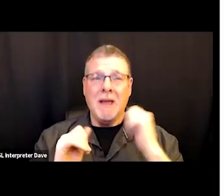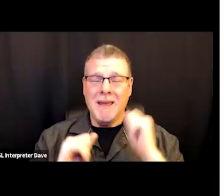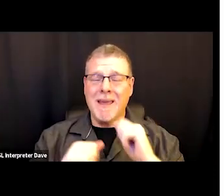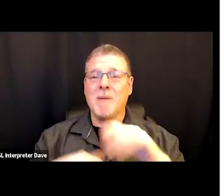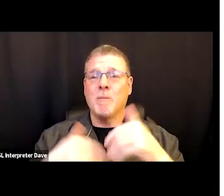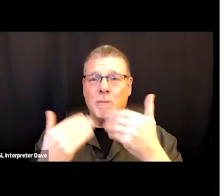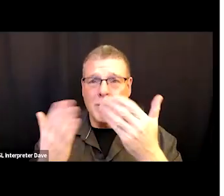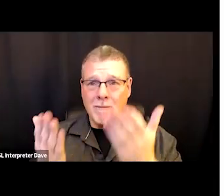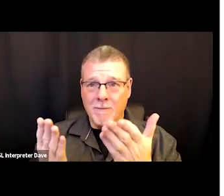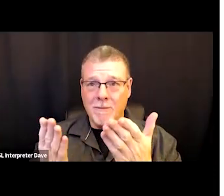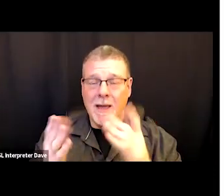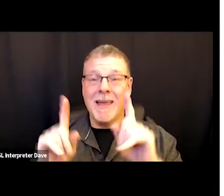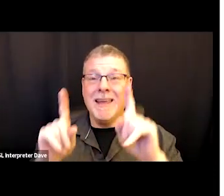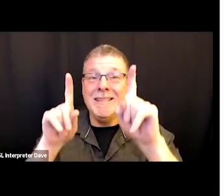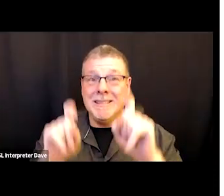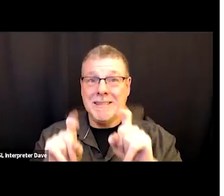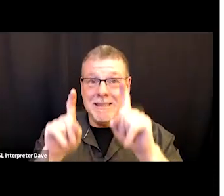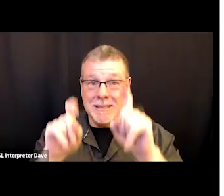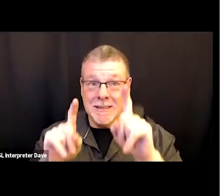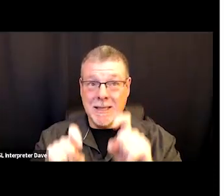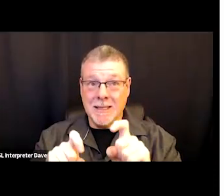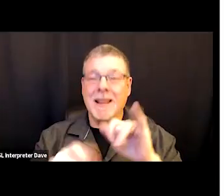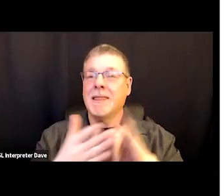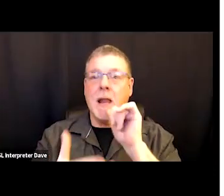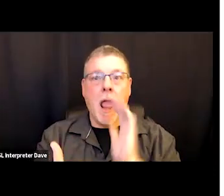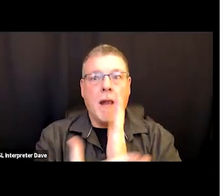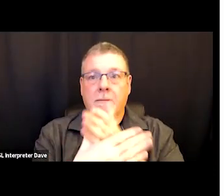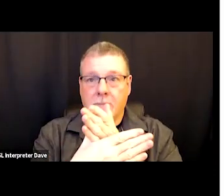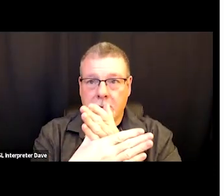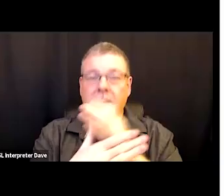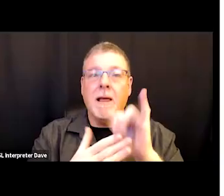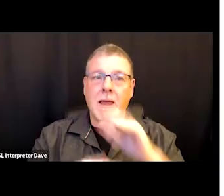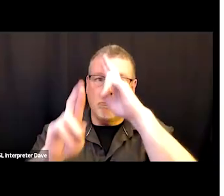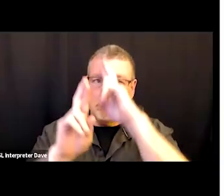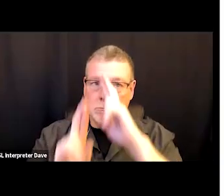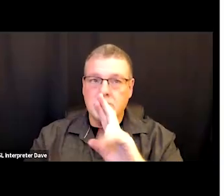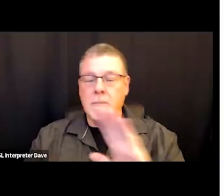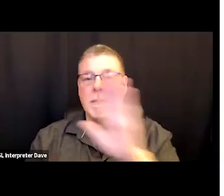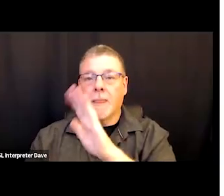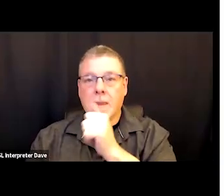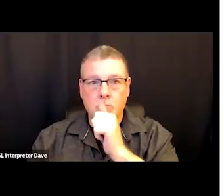that respect the individual's privacy, dignity, and their safety. These exist today.